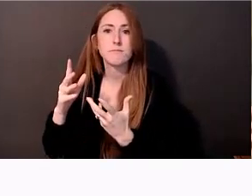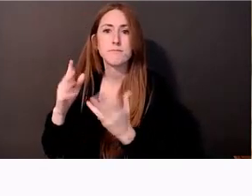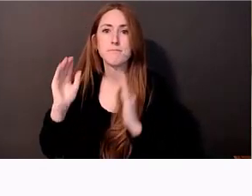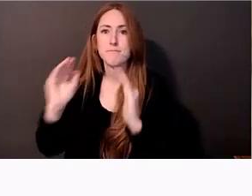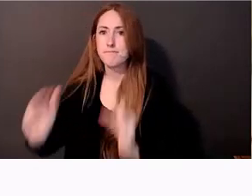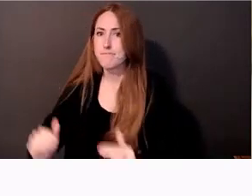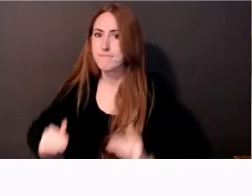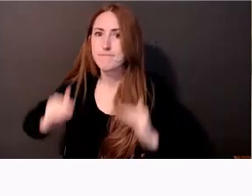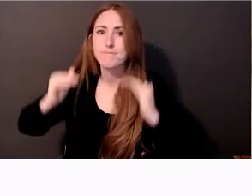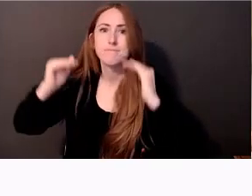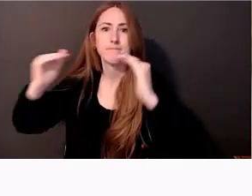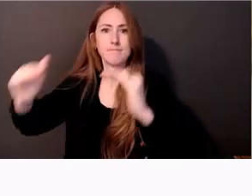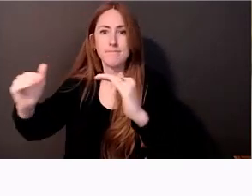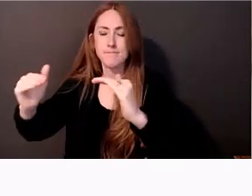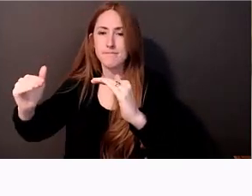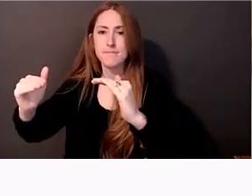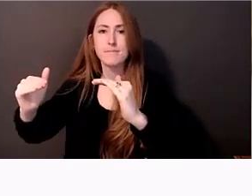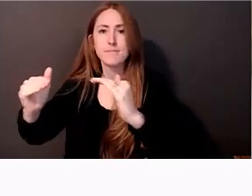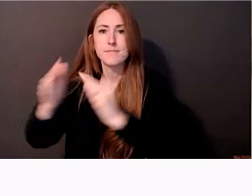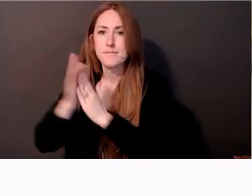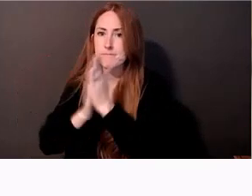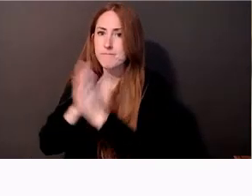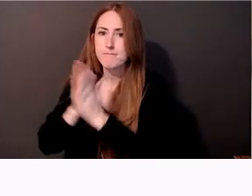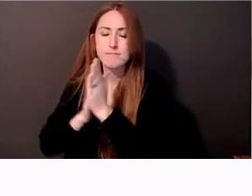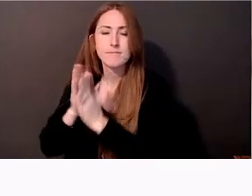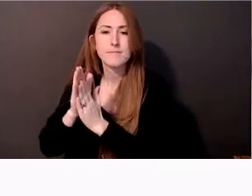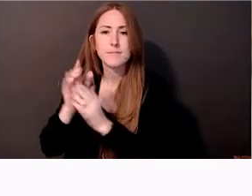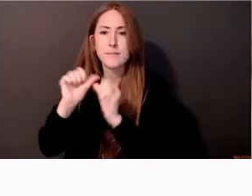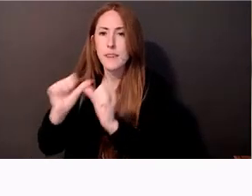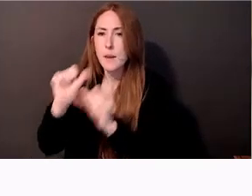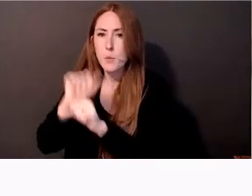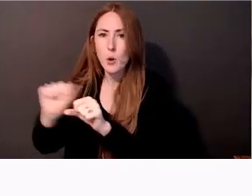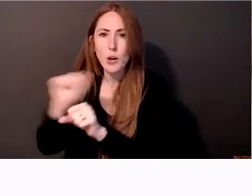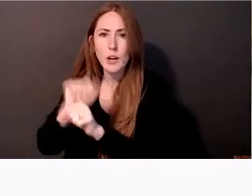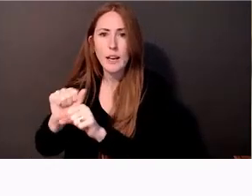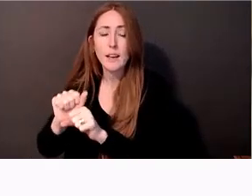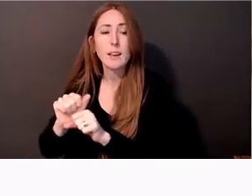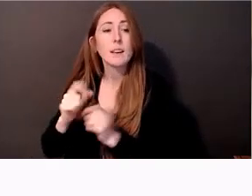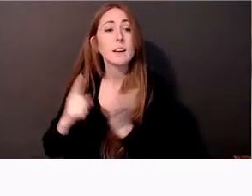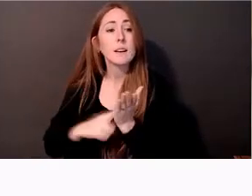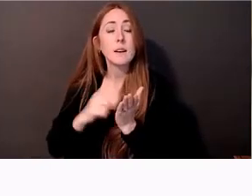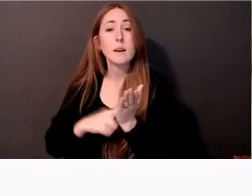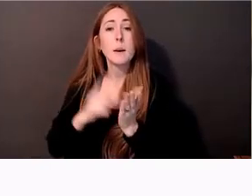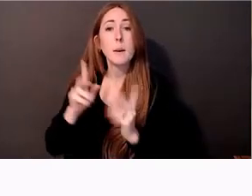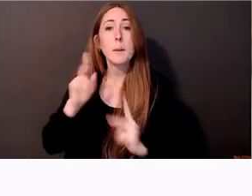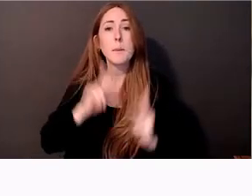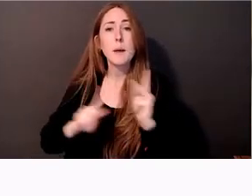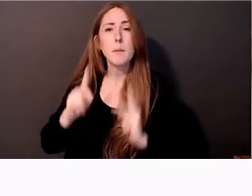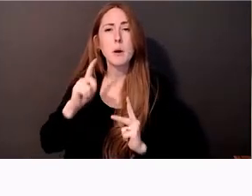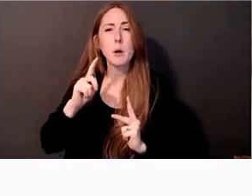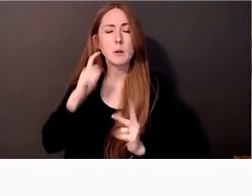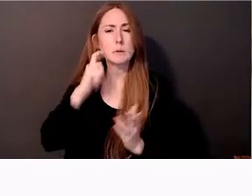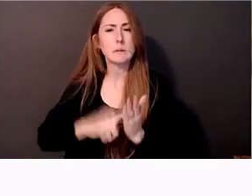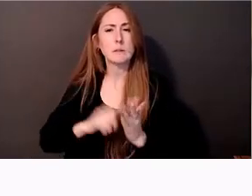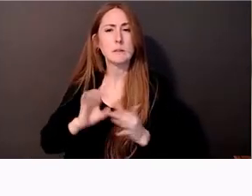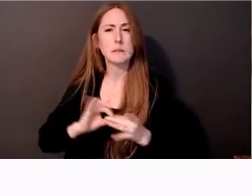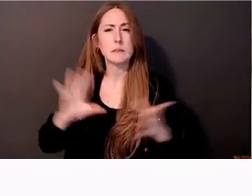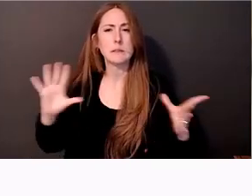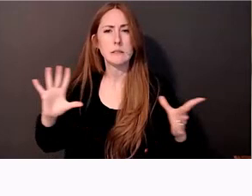into the hands of those who need them. And then people also find a disconnect between the need to commercialize and incentives.